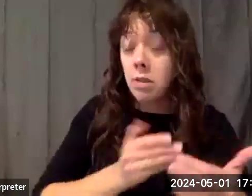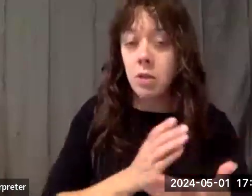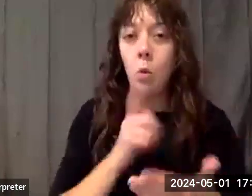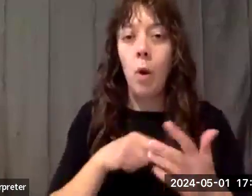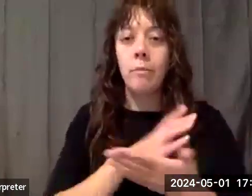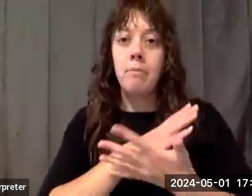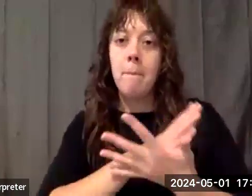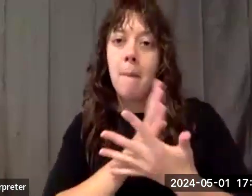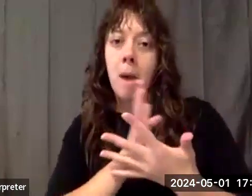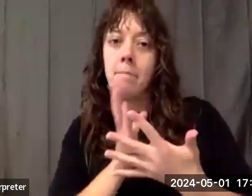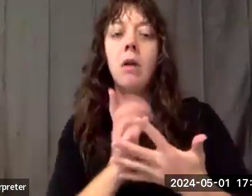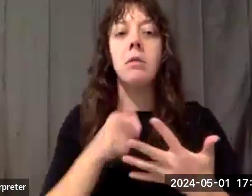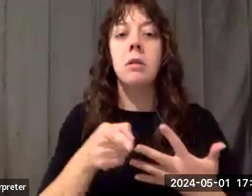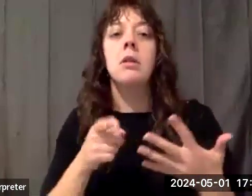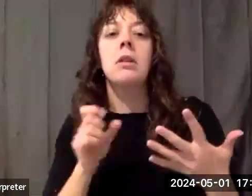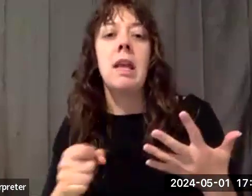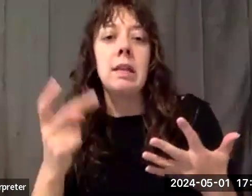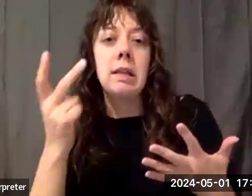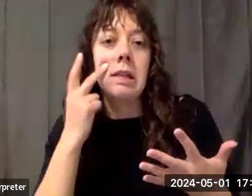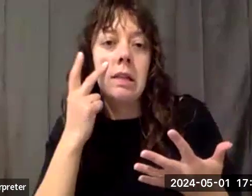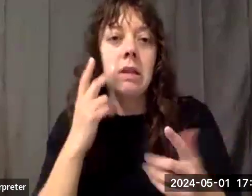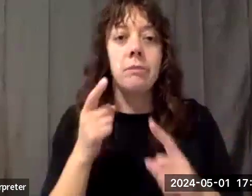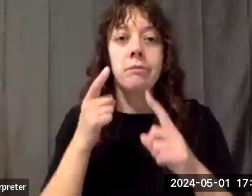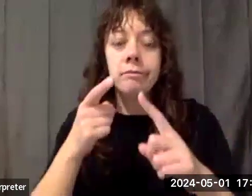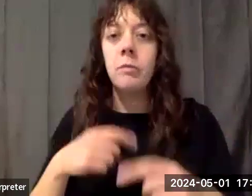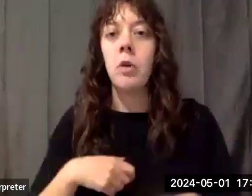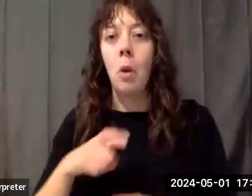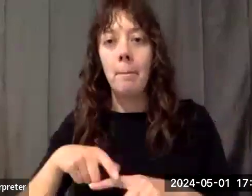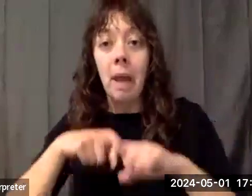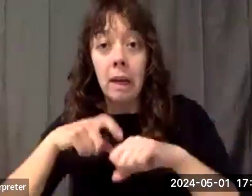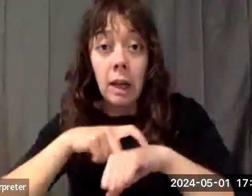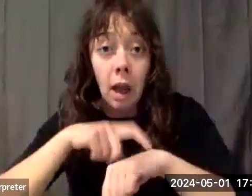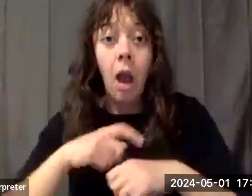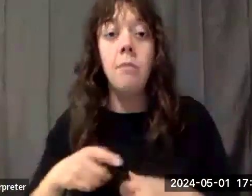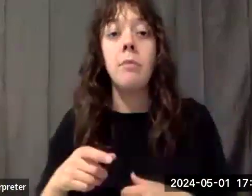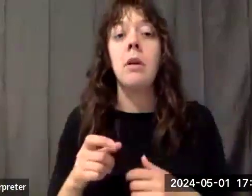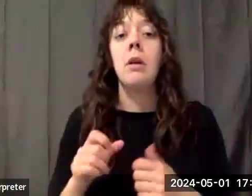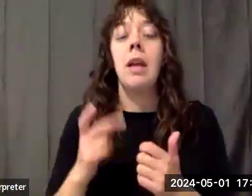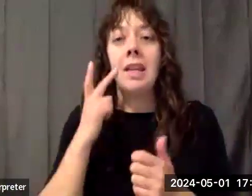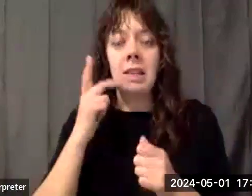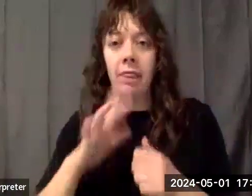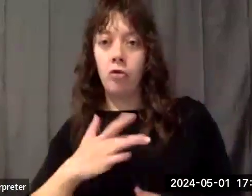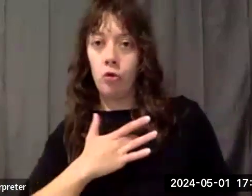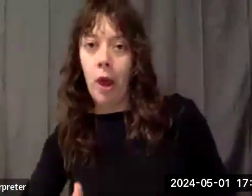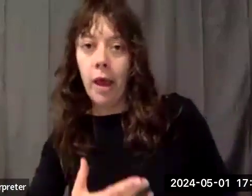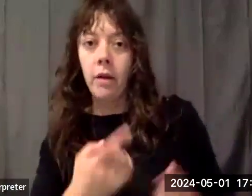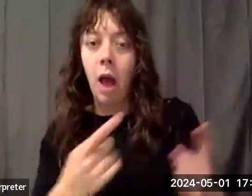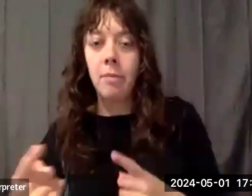right sizing our goals to line up with an ideal timeline for each profession. We, we've made gains in these areas